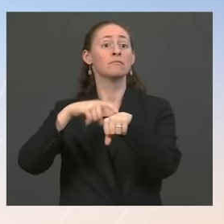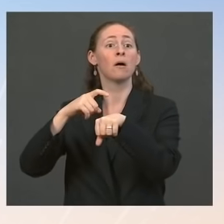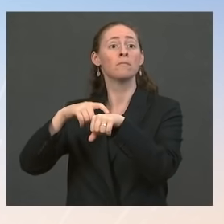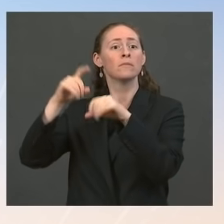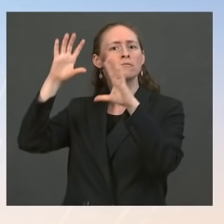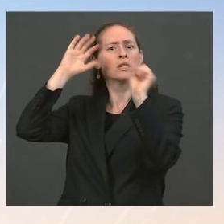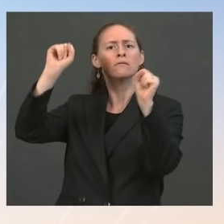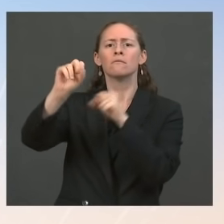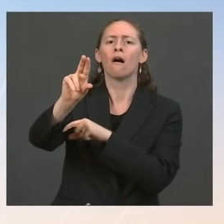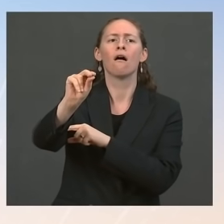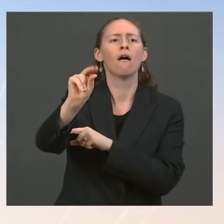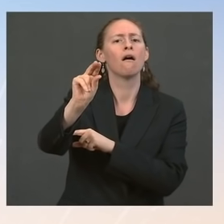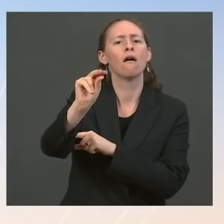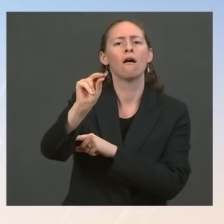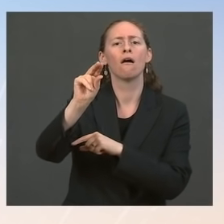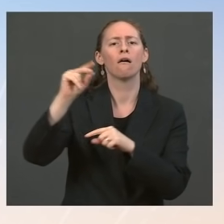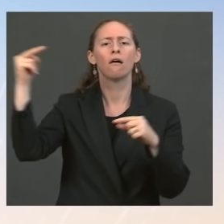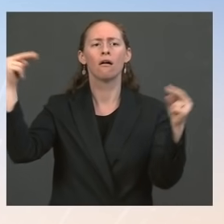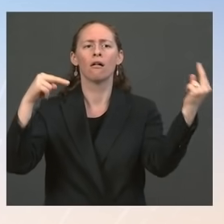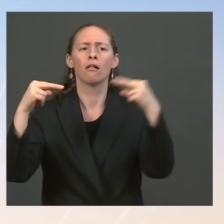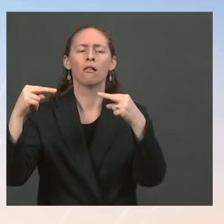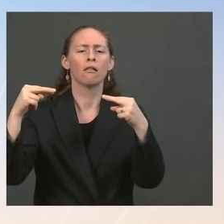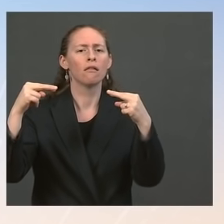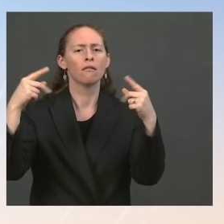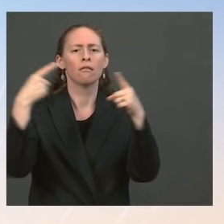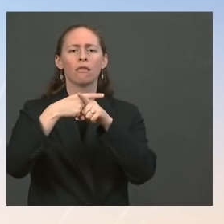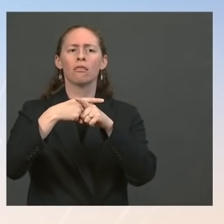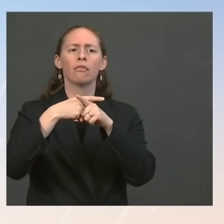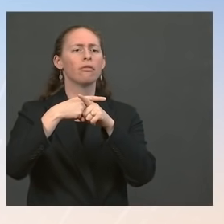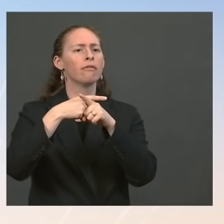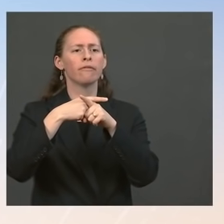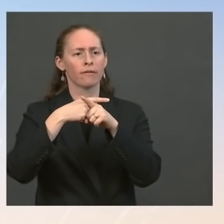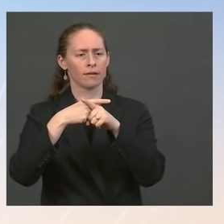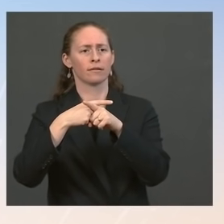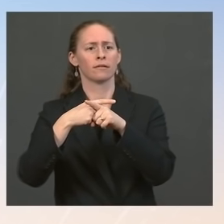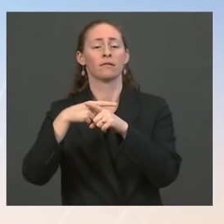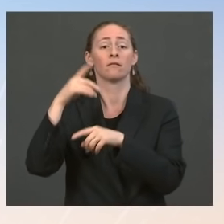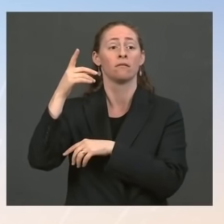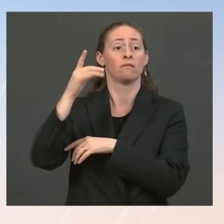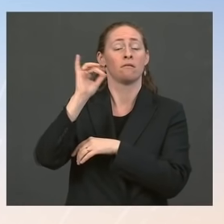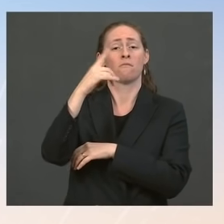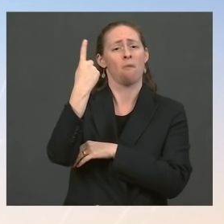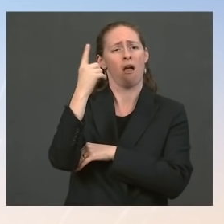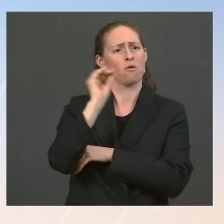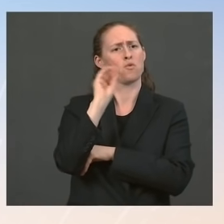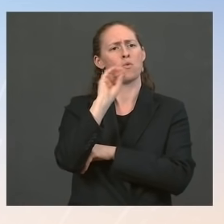Later on, he -- George Stephanopoulos said, "So, no one told -- your military advisors did not tell you," quote,